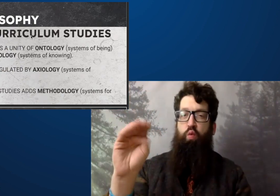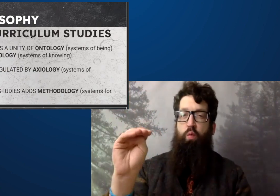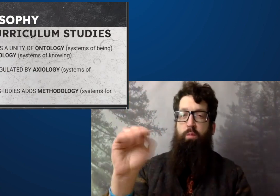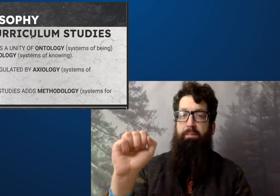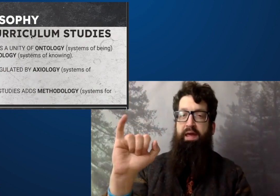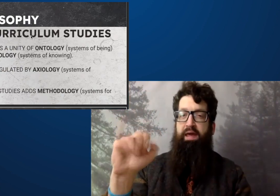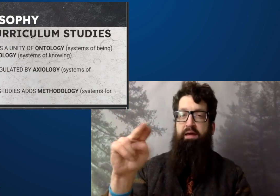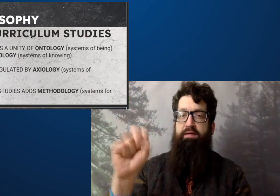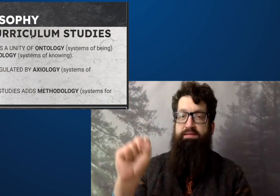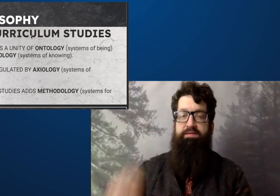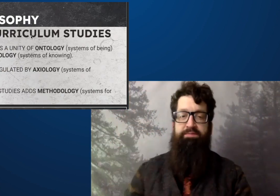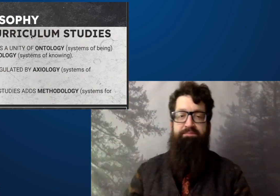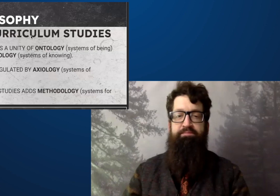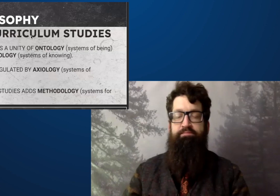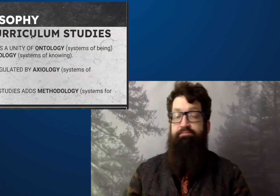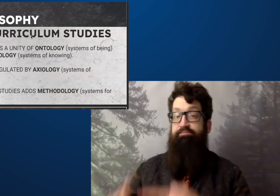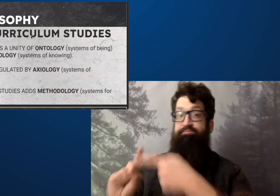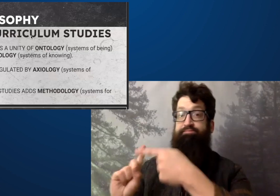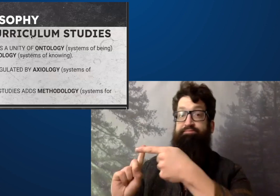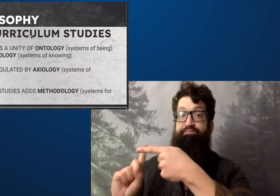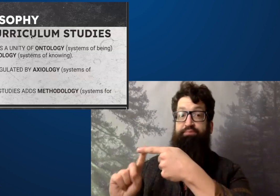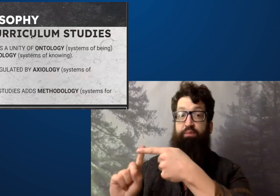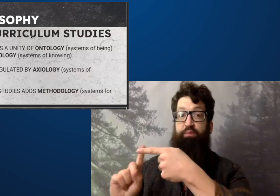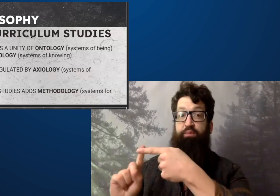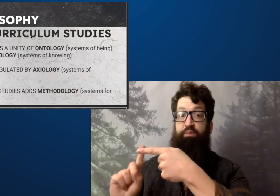I'd like to talk about four.